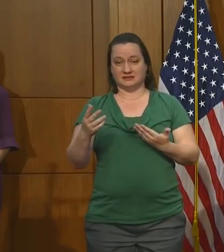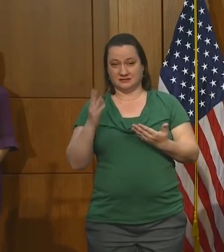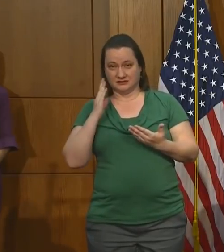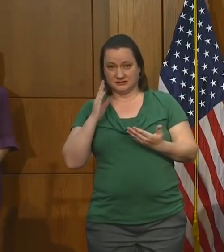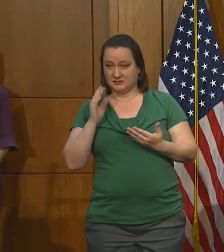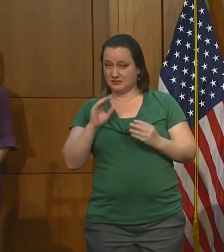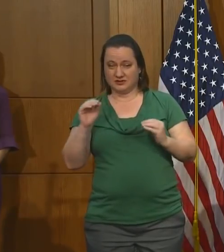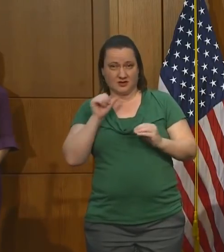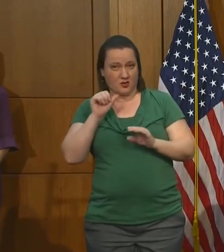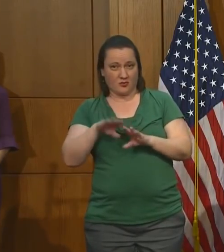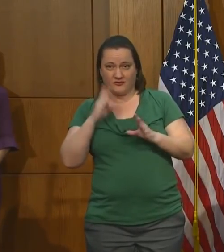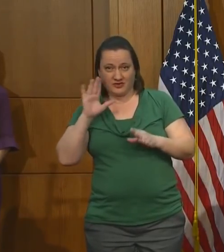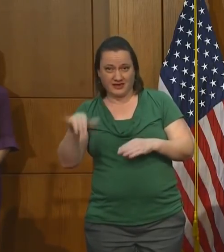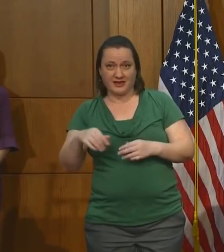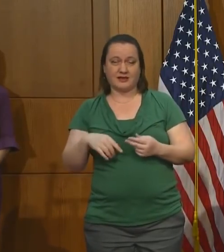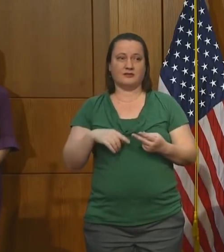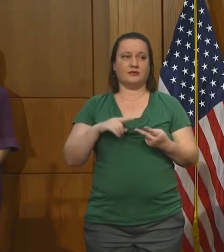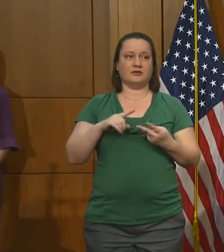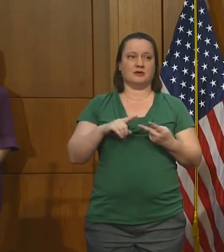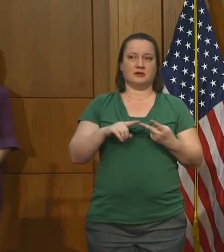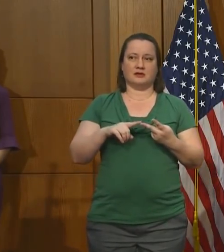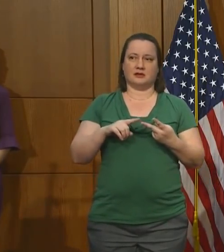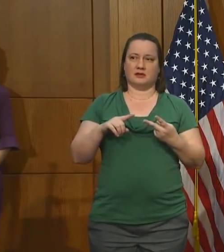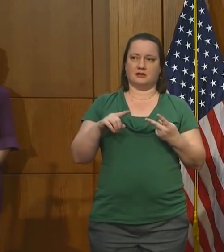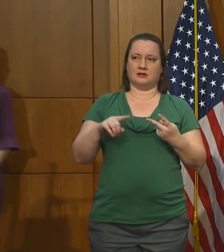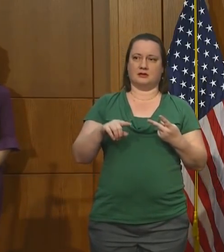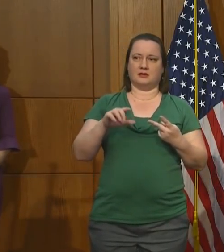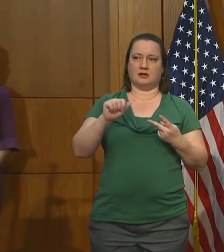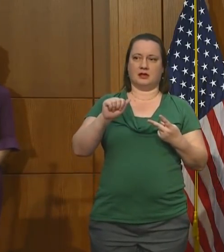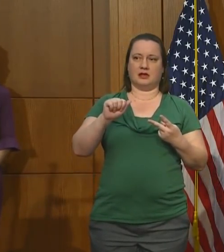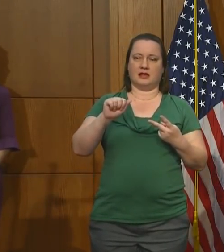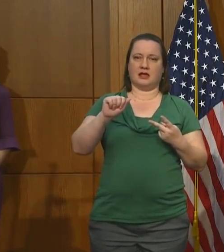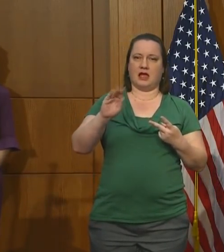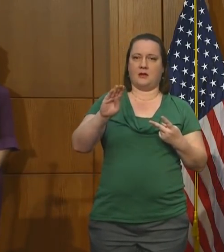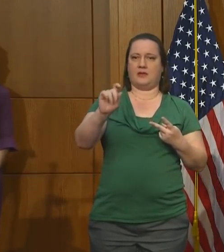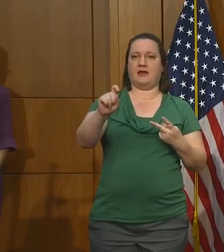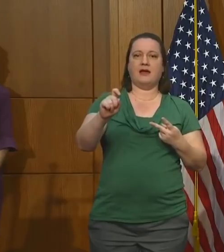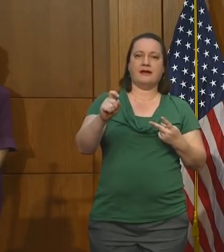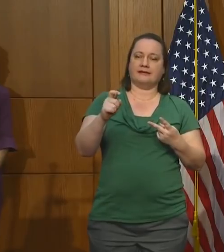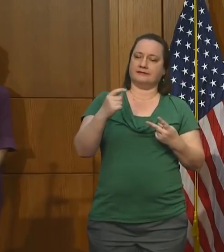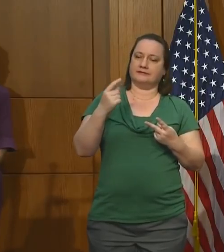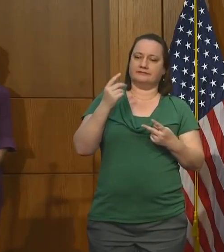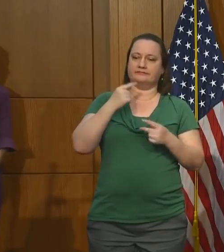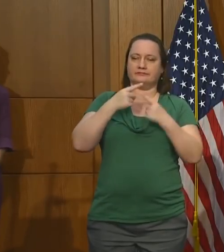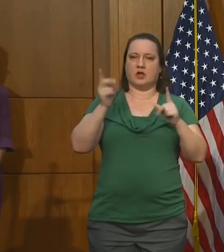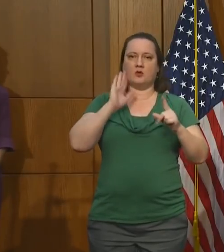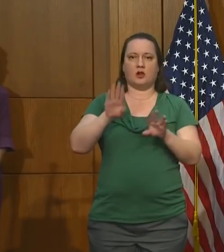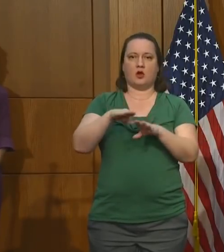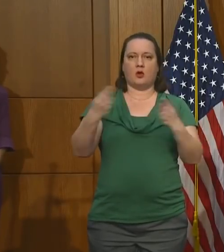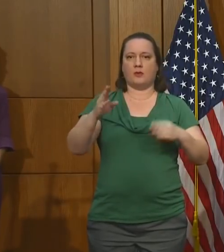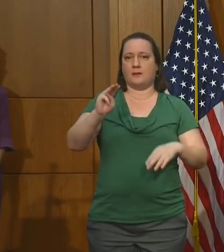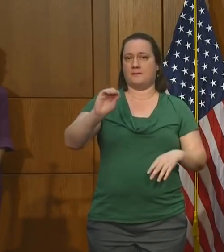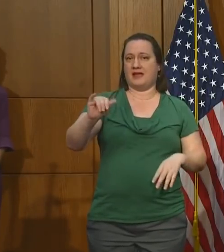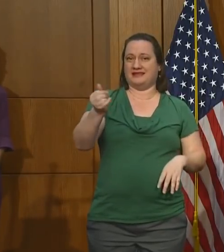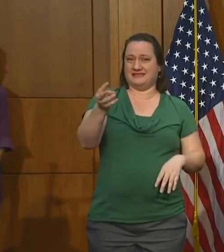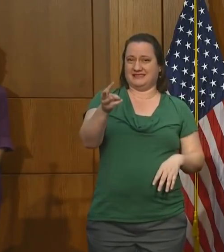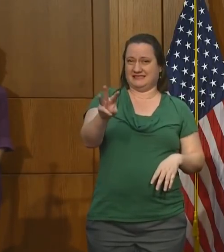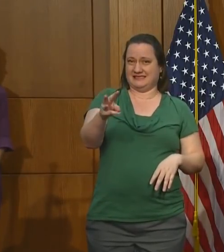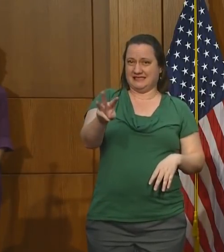I'M LOOKING. IT'S GOING TO BE IN PLACE FOR THAT MEANWHILE OUR BASES HAS SAID THAT IT WILL REOPEN TO VISITORS. I DON'T MAY SIXTEENTH I BELIEVE I COULD YOU